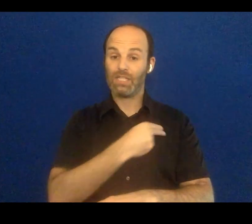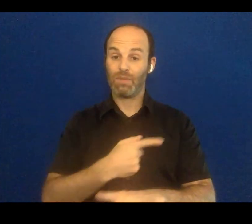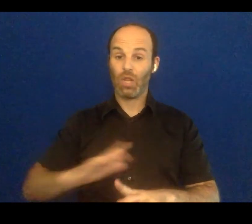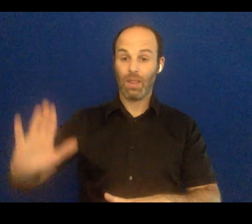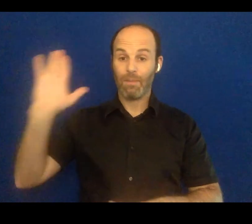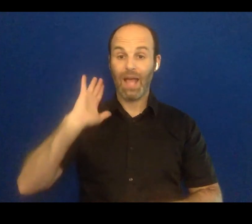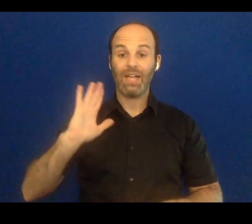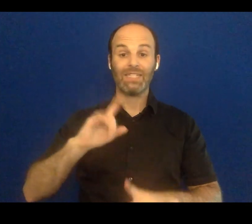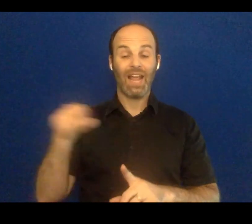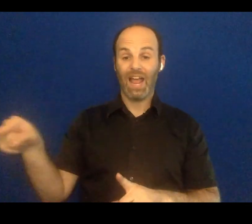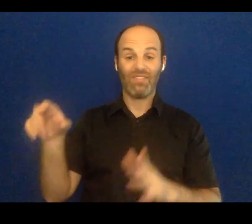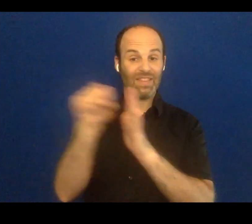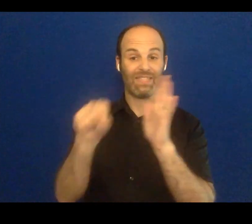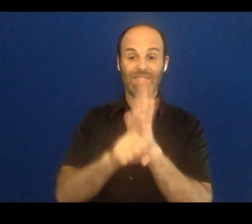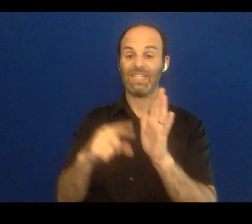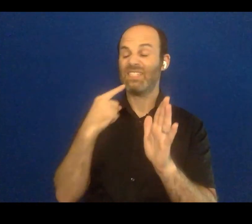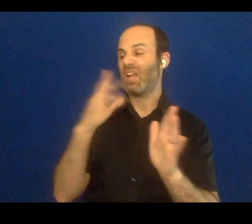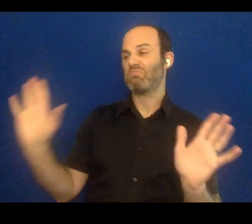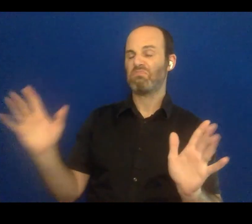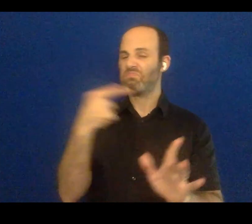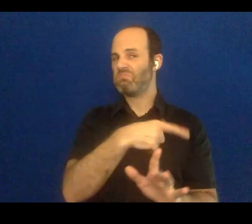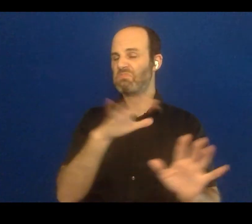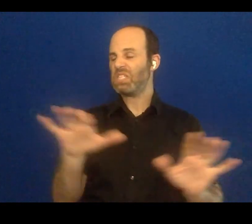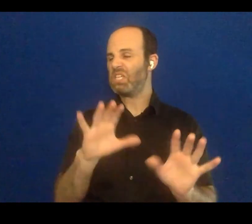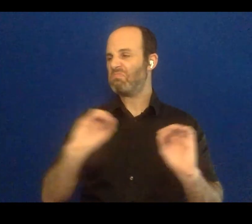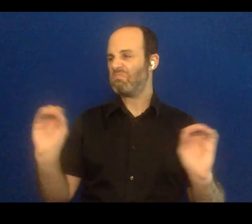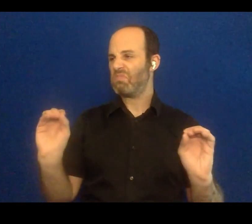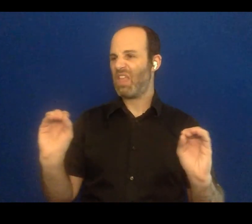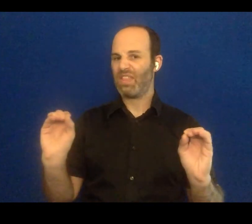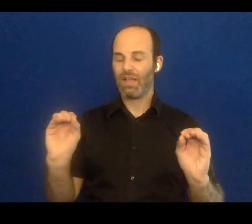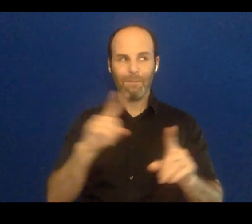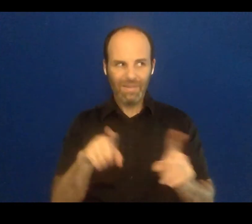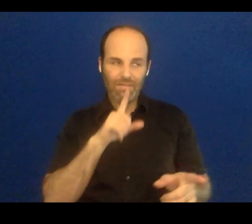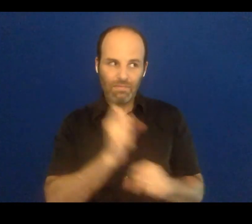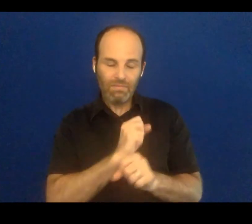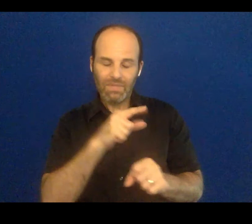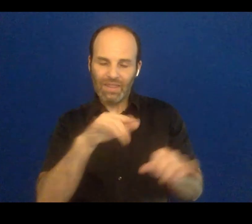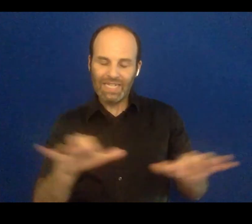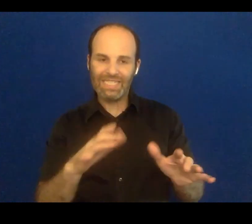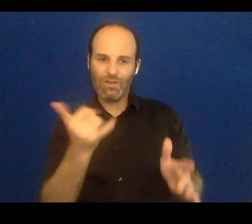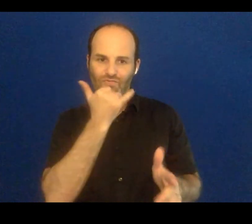THE PAST AND THEY SAID THEY DID NOTHING WRONG.